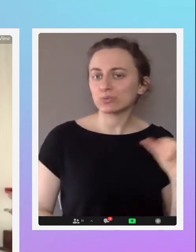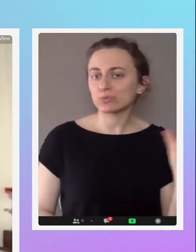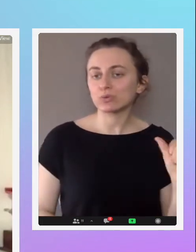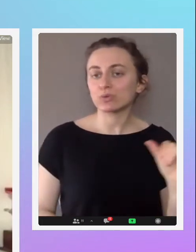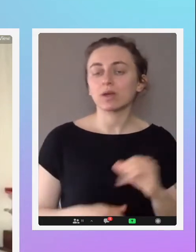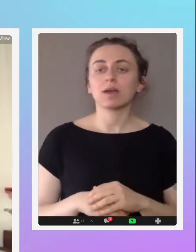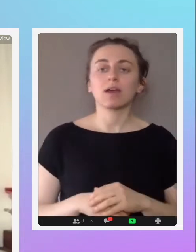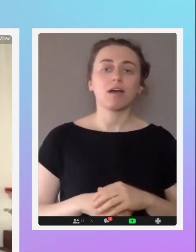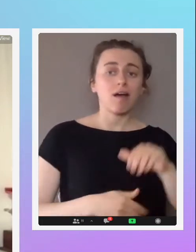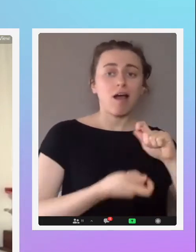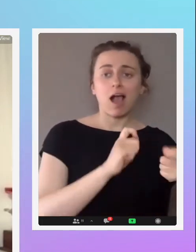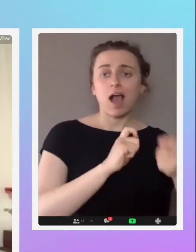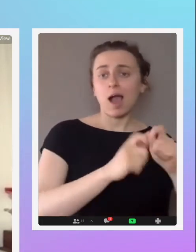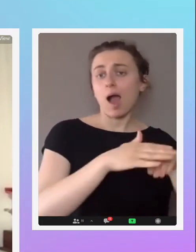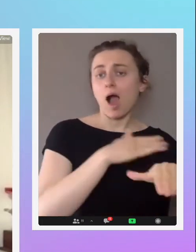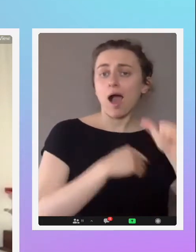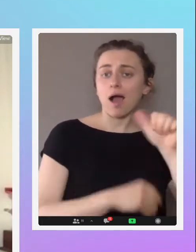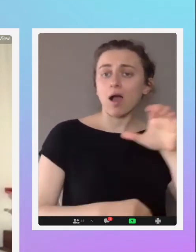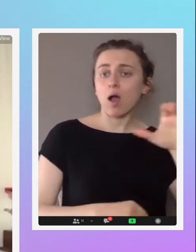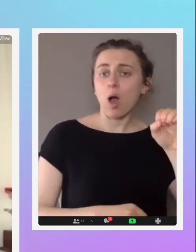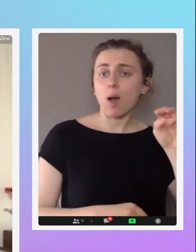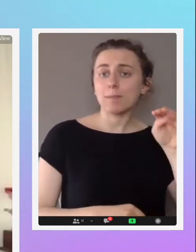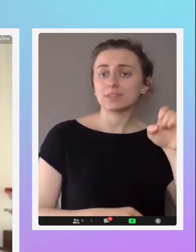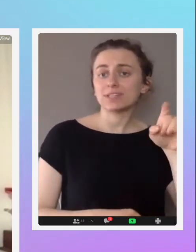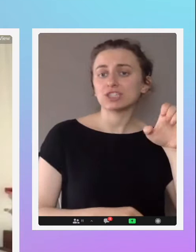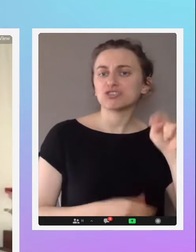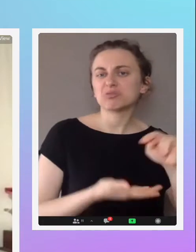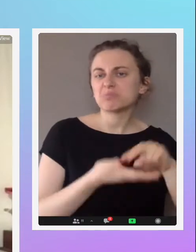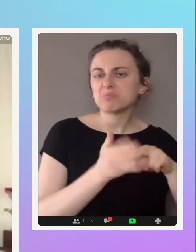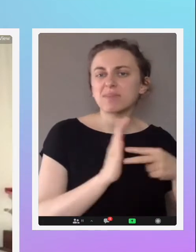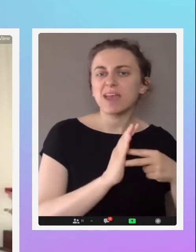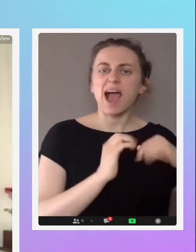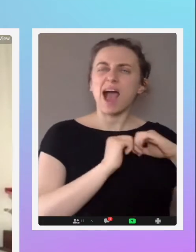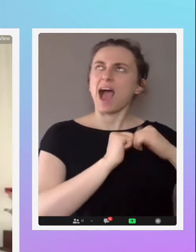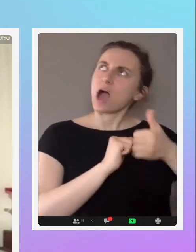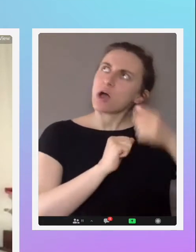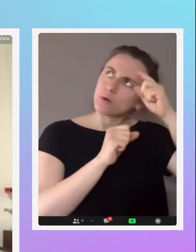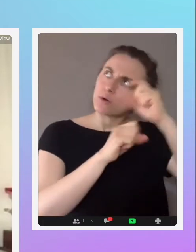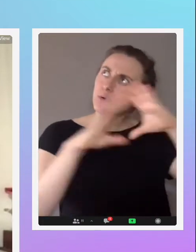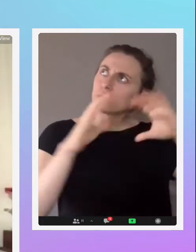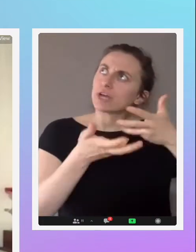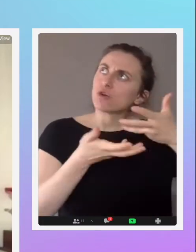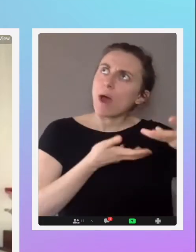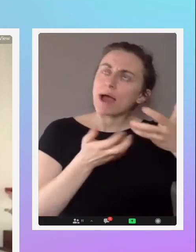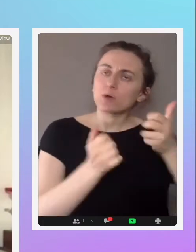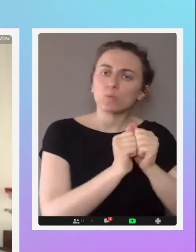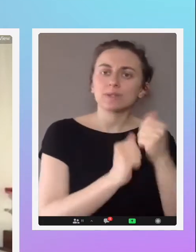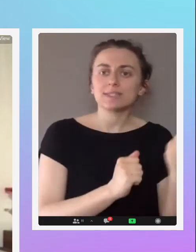with a person who has a disability you should make no assumptions and you should ask,